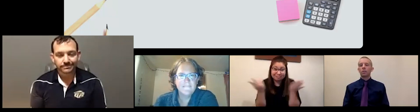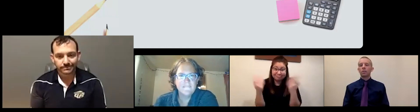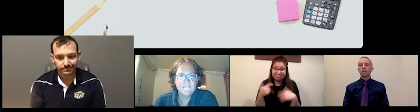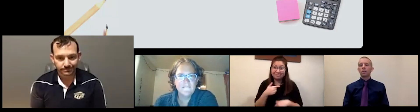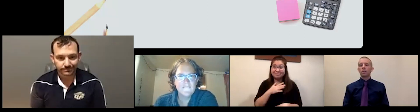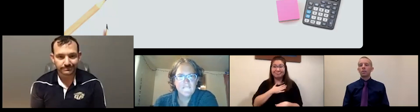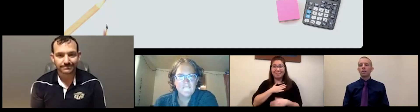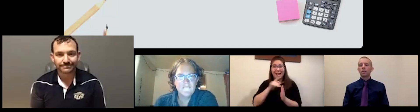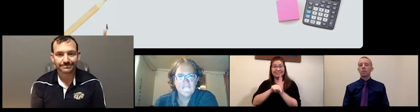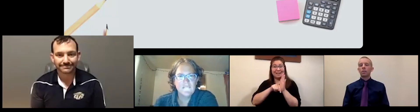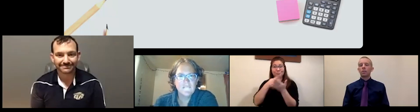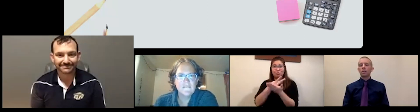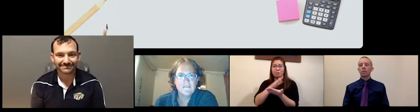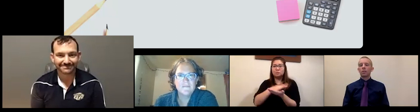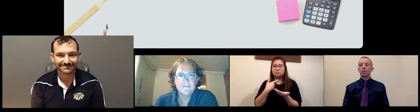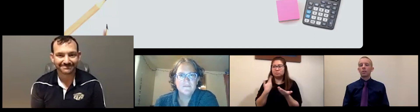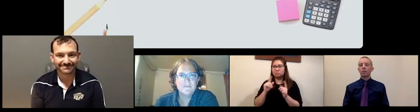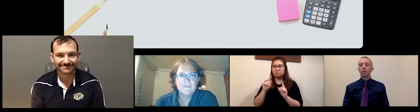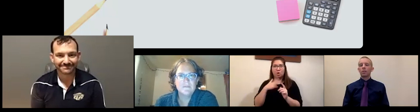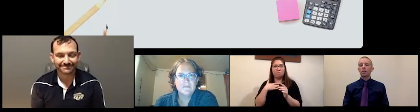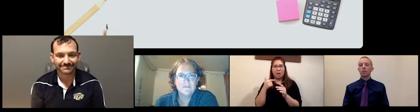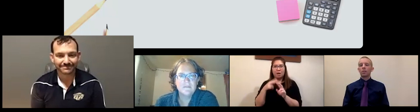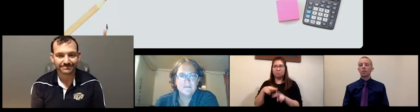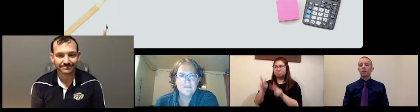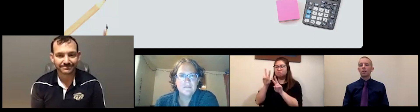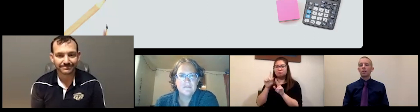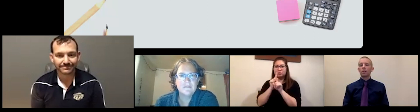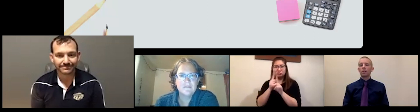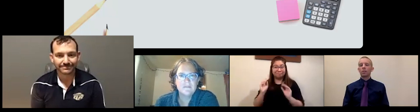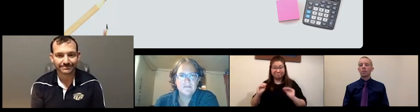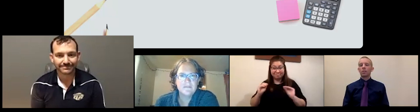At my time at graduate school, where were my mentors? I didn’t have any.